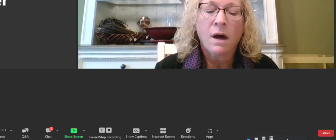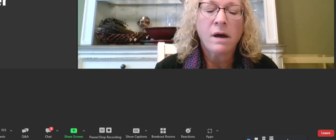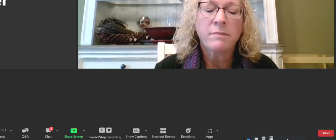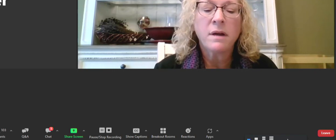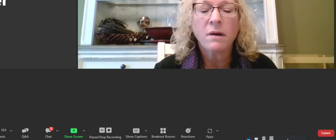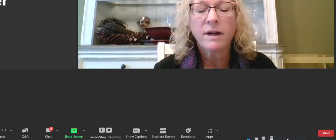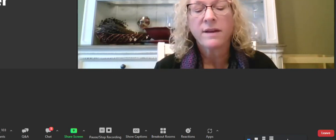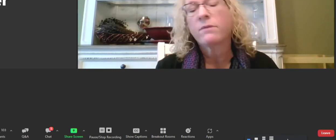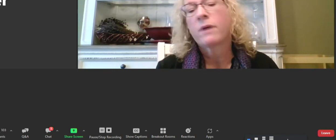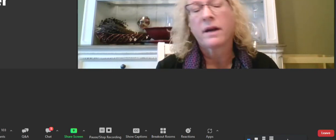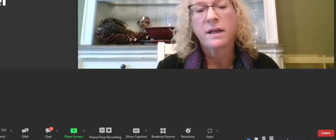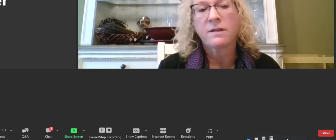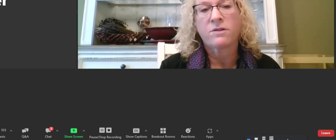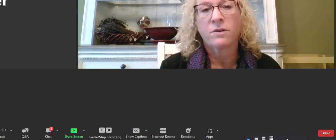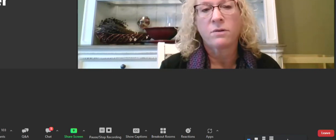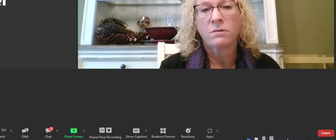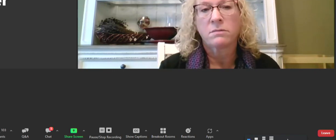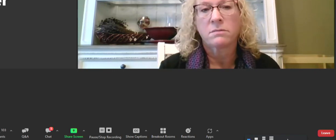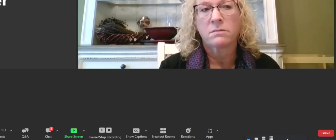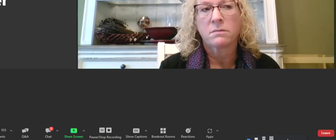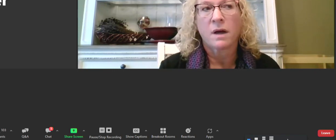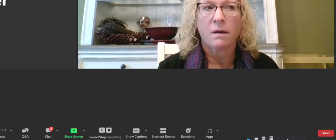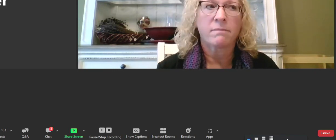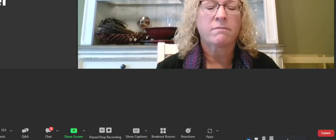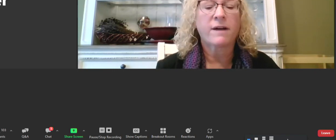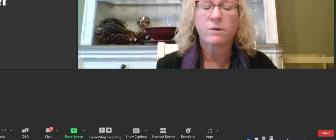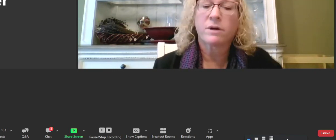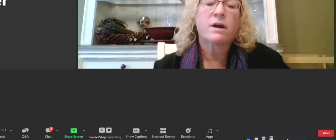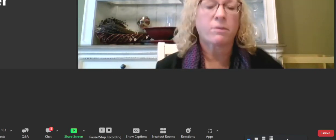No, I think I need to follow good health